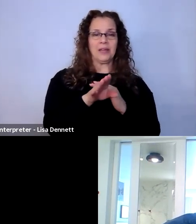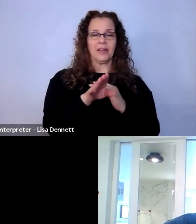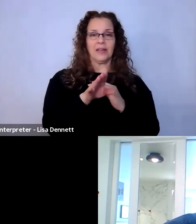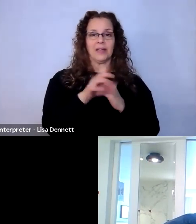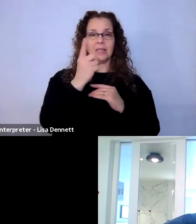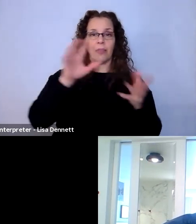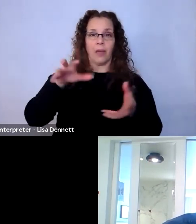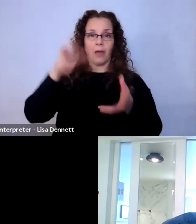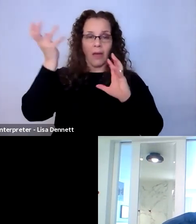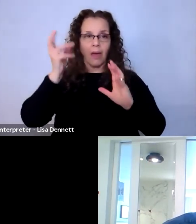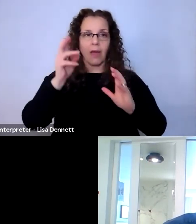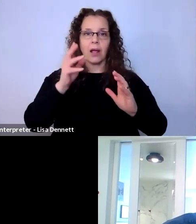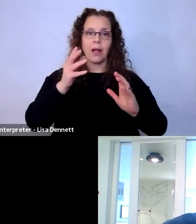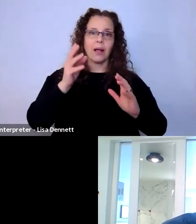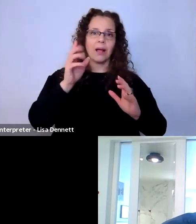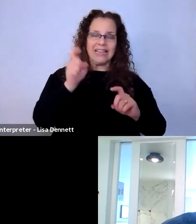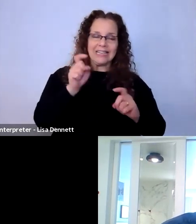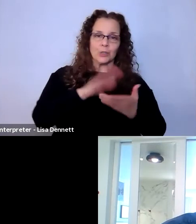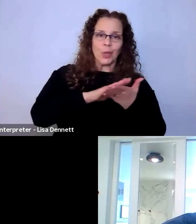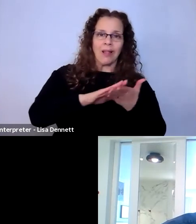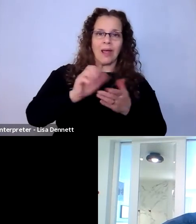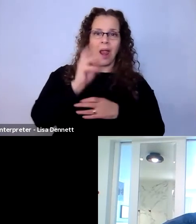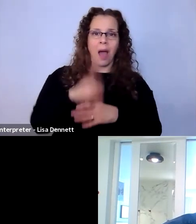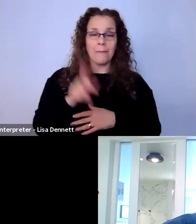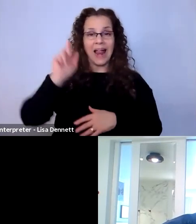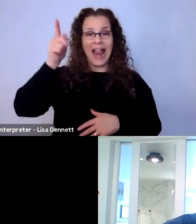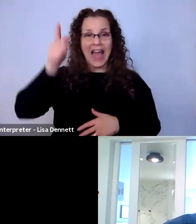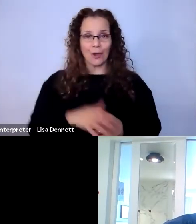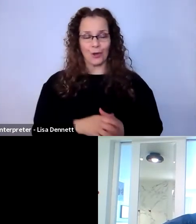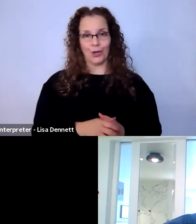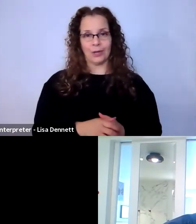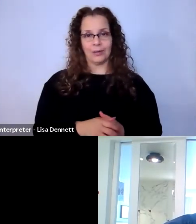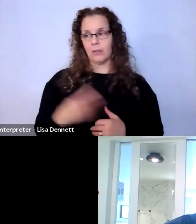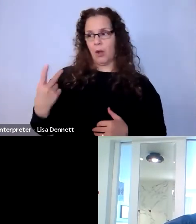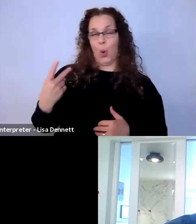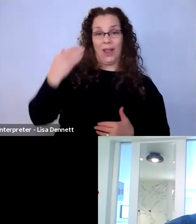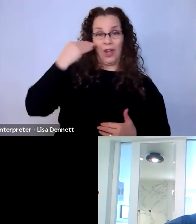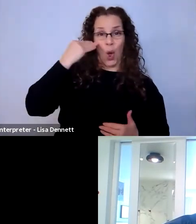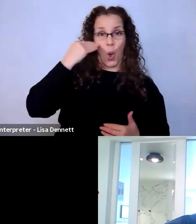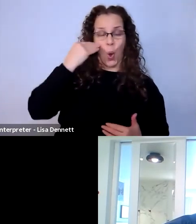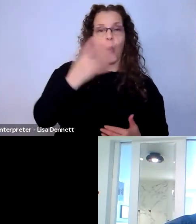up, eventually, and we know. Joe and I both know and those people who work in accessibility know